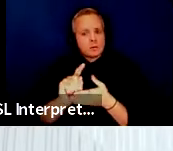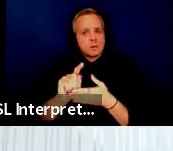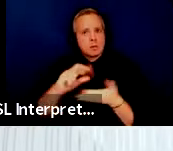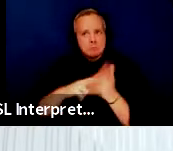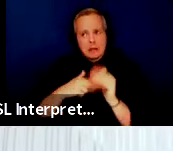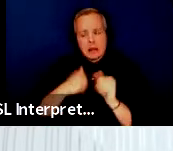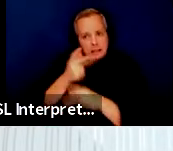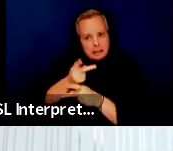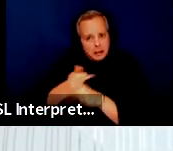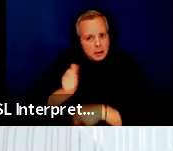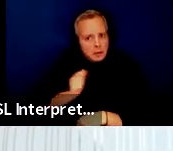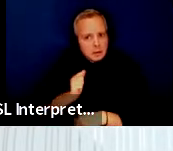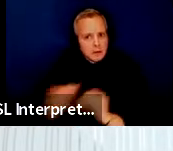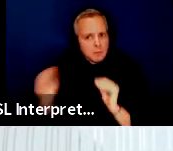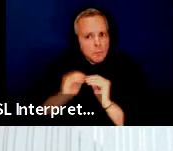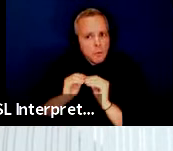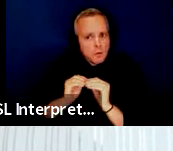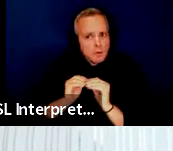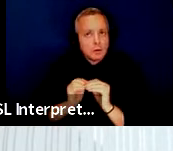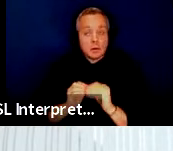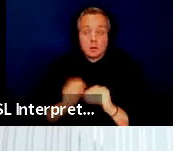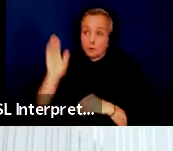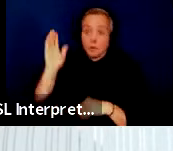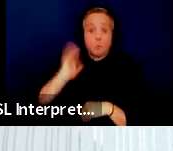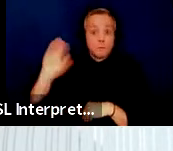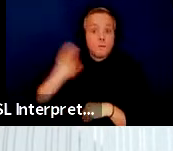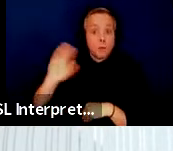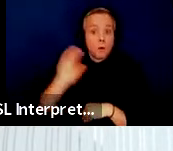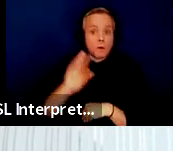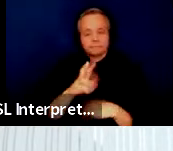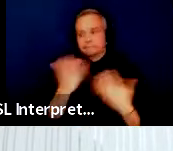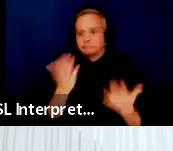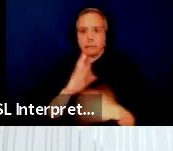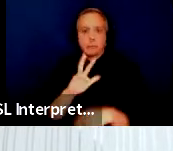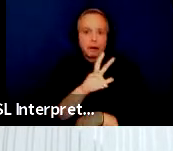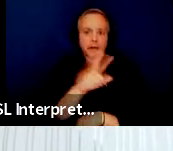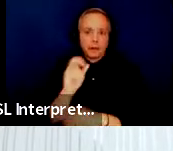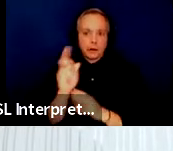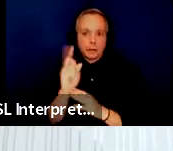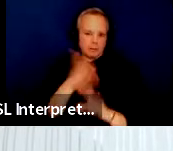SO WHAT TOOK 30 MINUTES OF PREINJURY TO GET READY IN THE